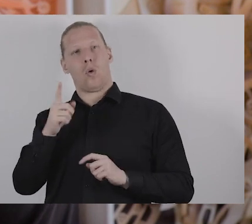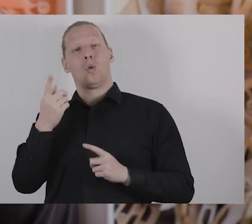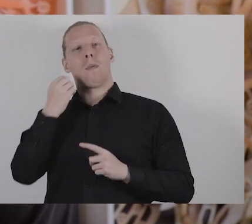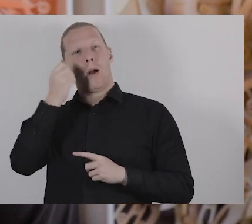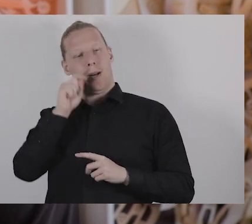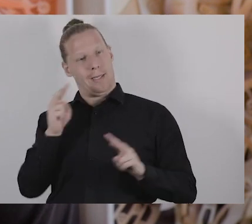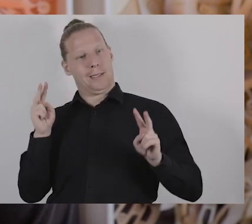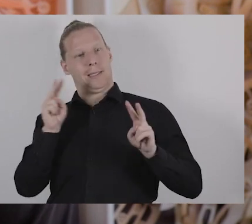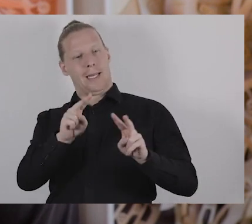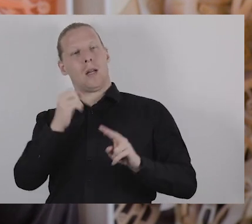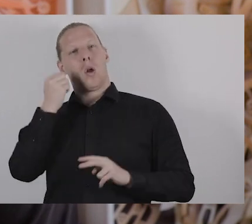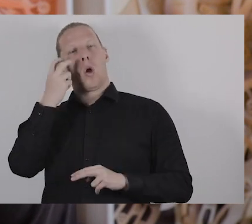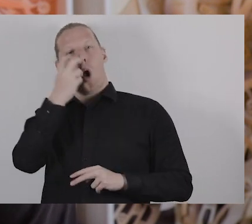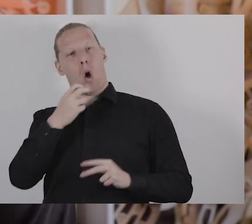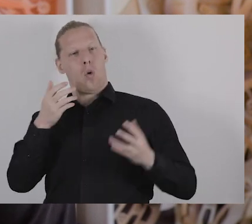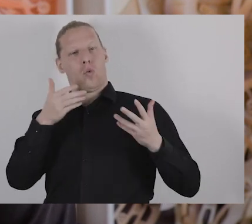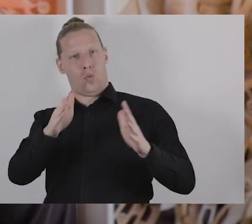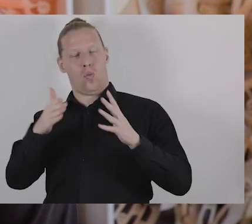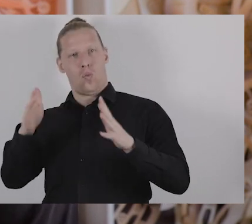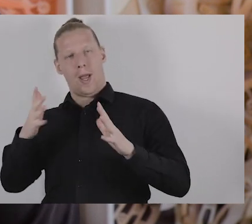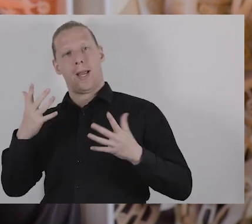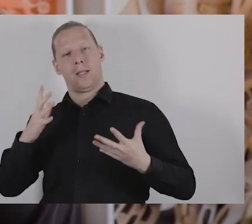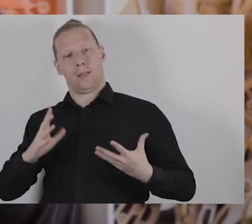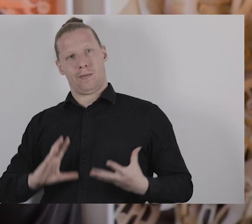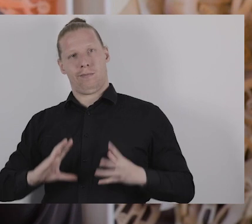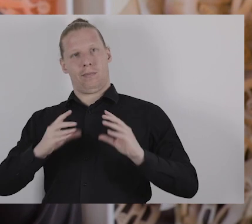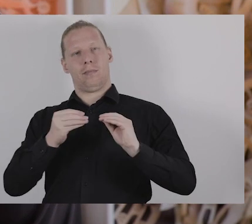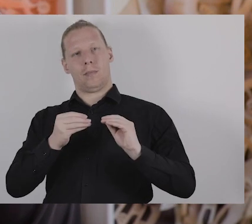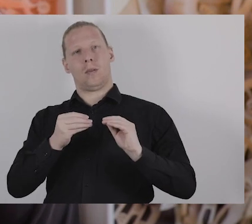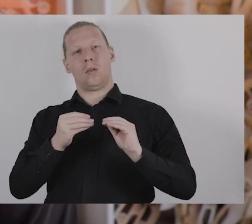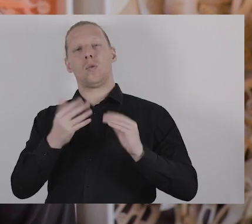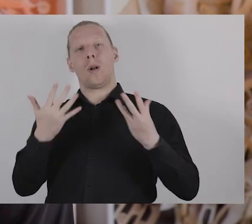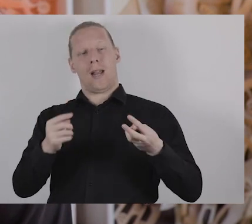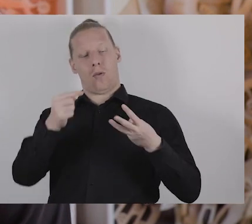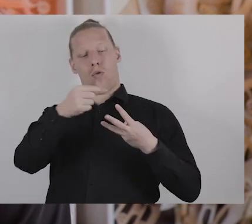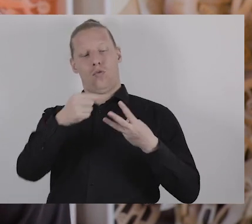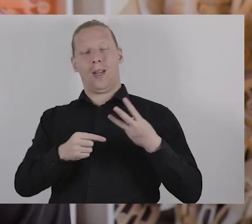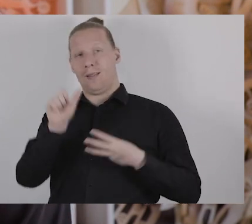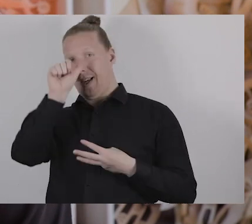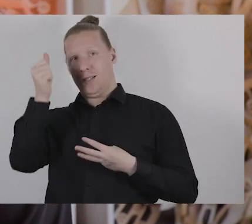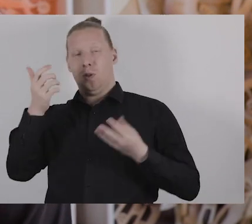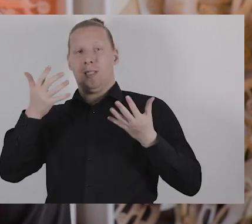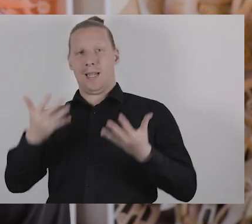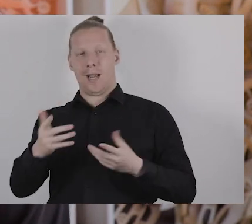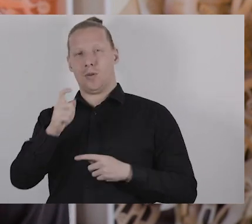and for Māori to take on this ancient knowledge form. Hoturoa, Jack and Stanley are today’s experts,